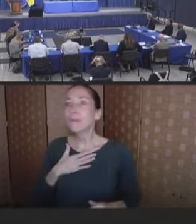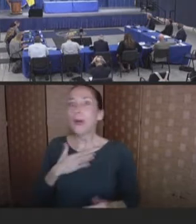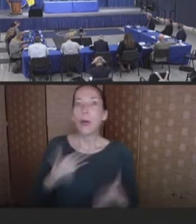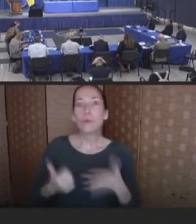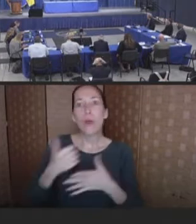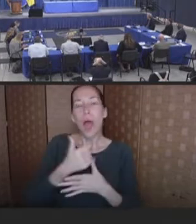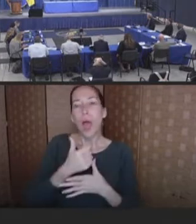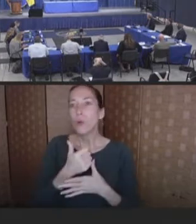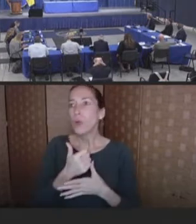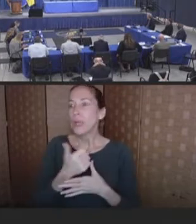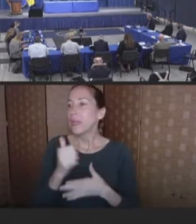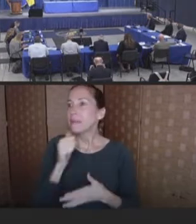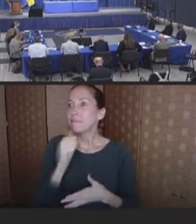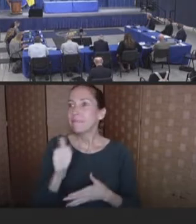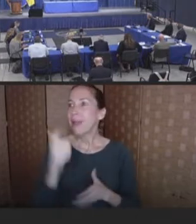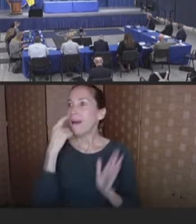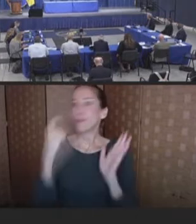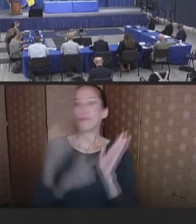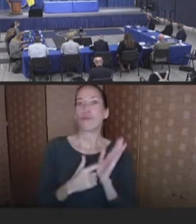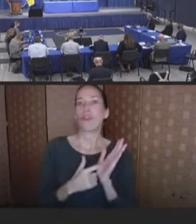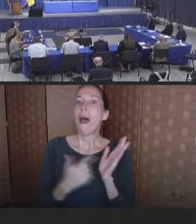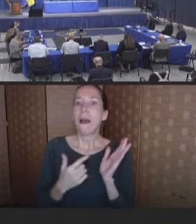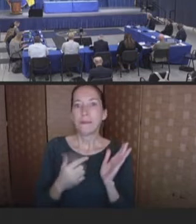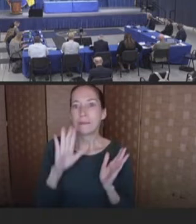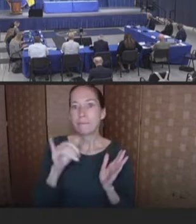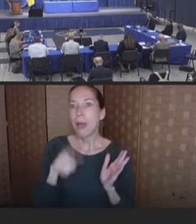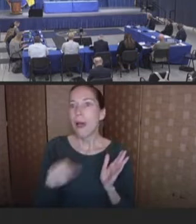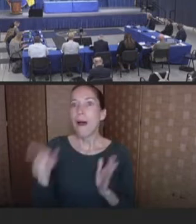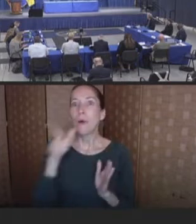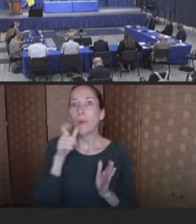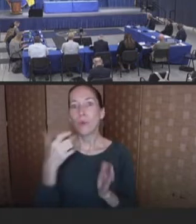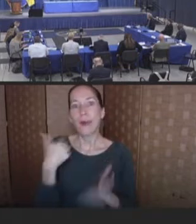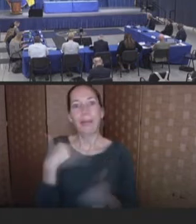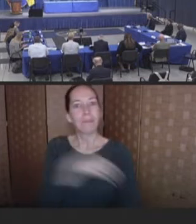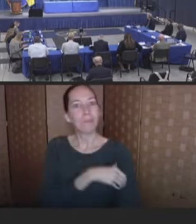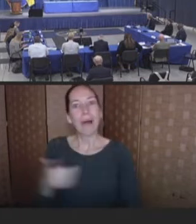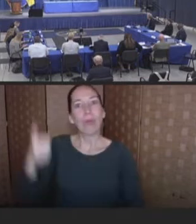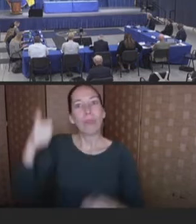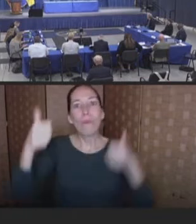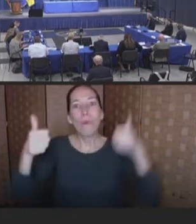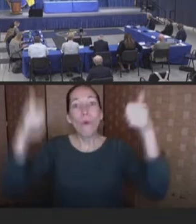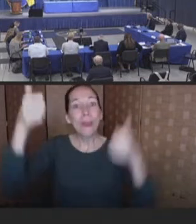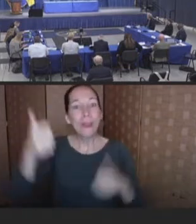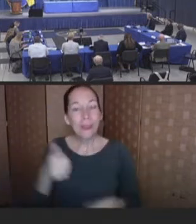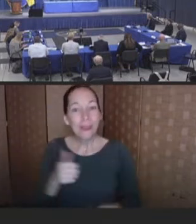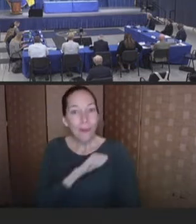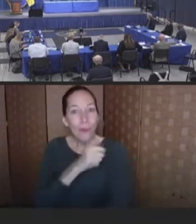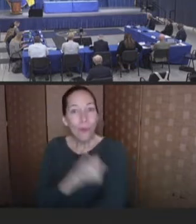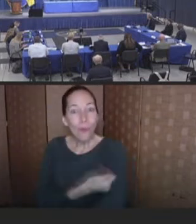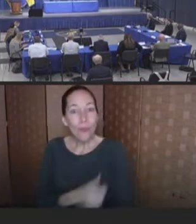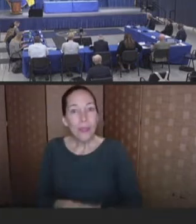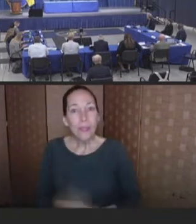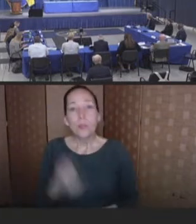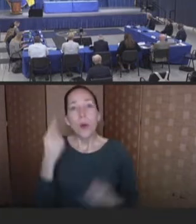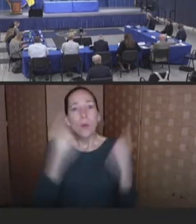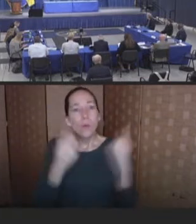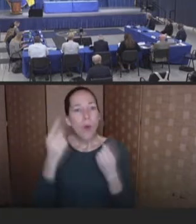by Senate authorities. So, I was just wondering if there is a place to sort of acknowledge that and understand